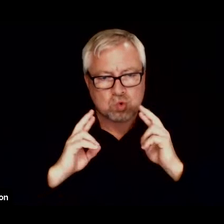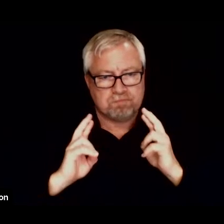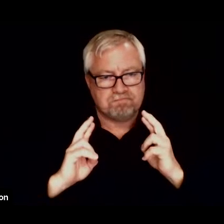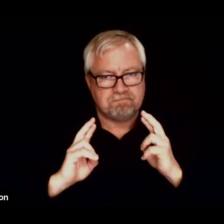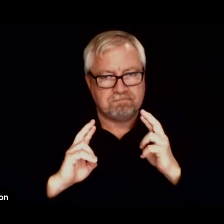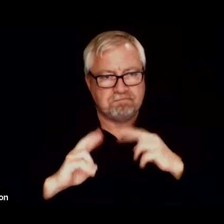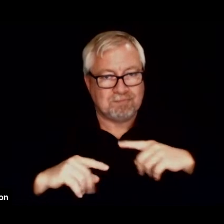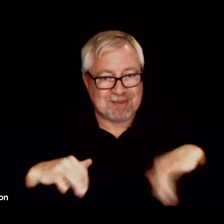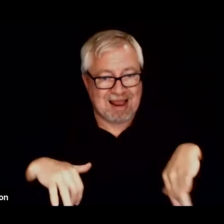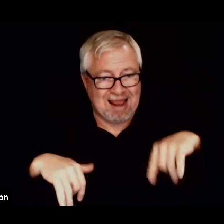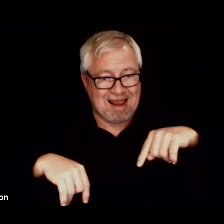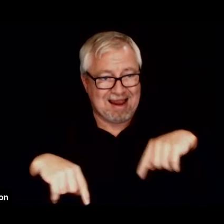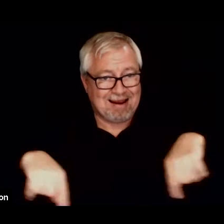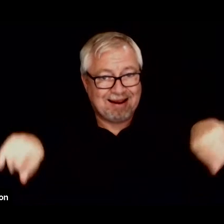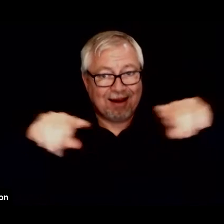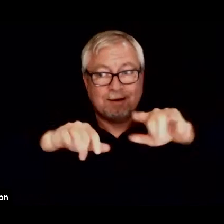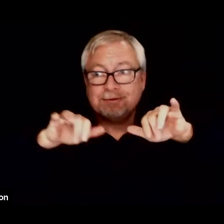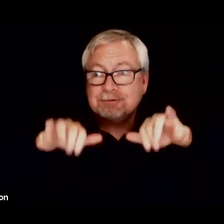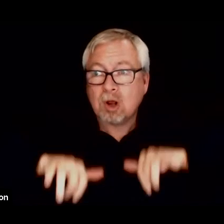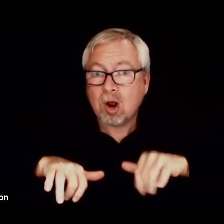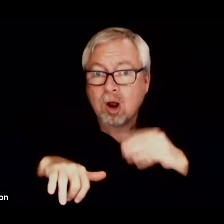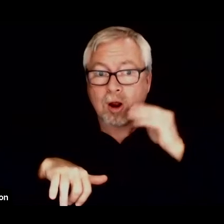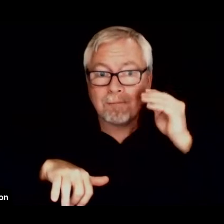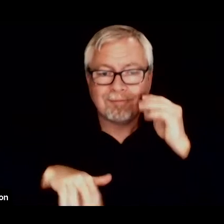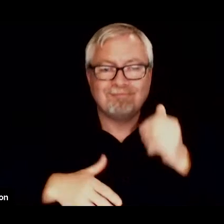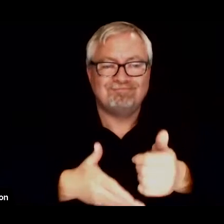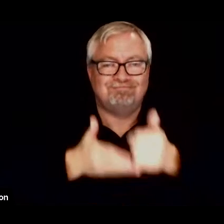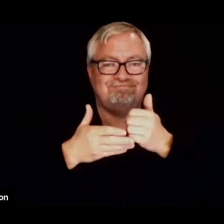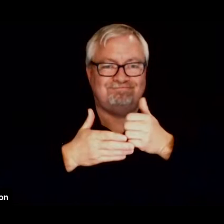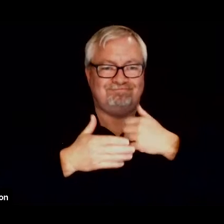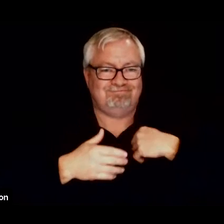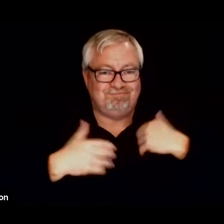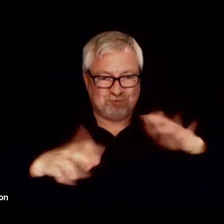kind of some bad news a number of weeks after thanksgiving will actually be